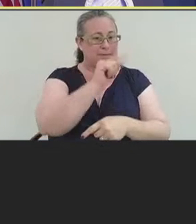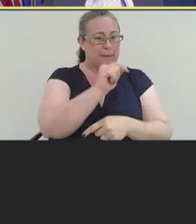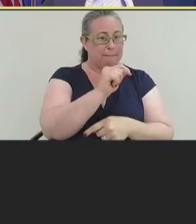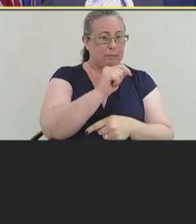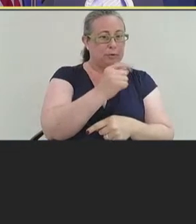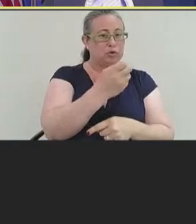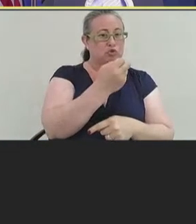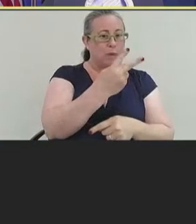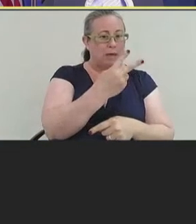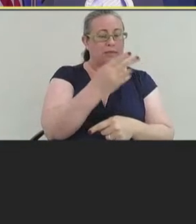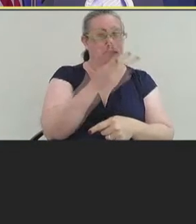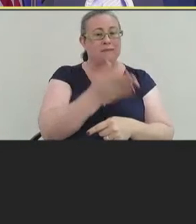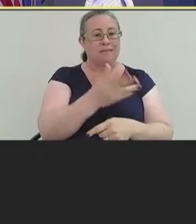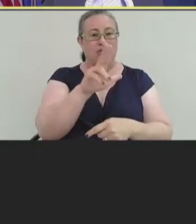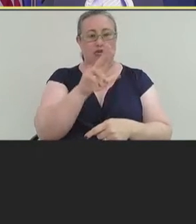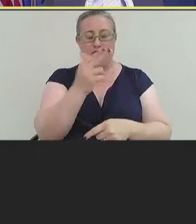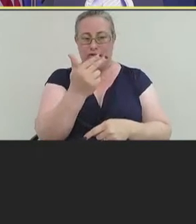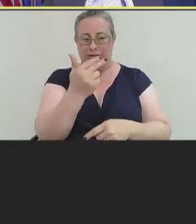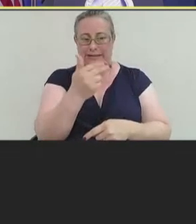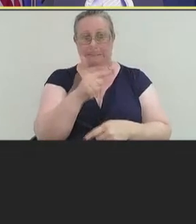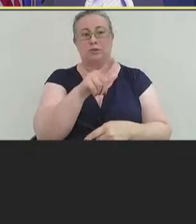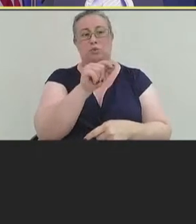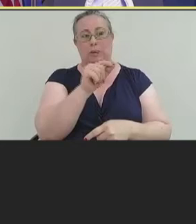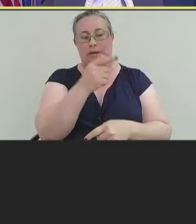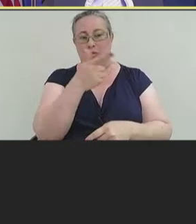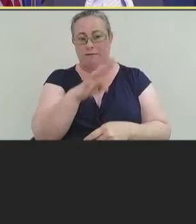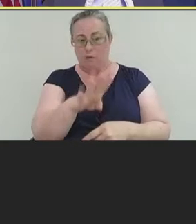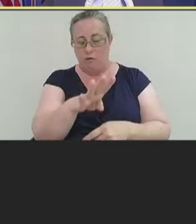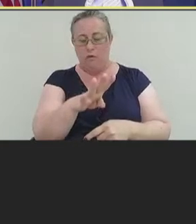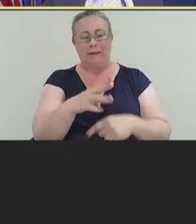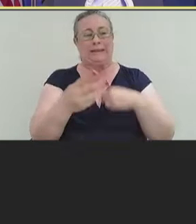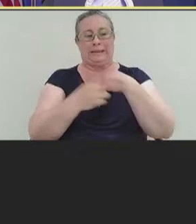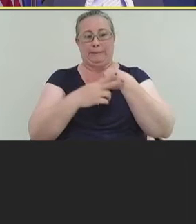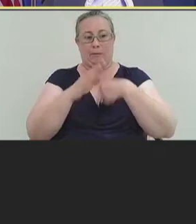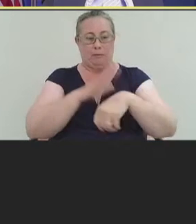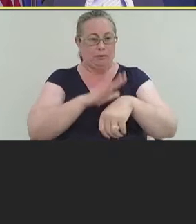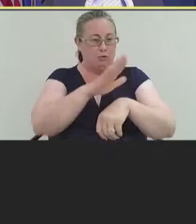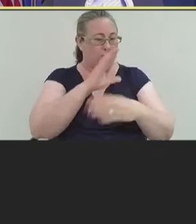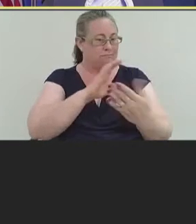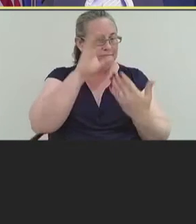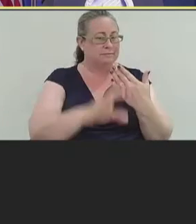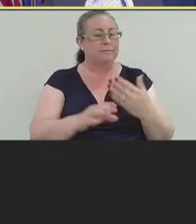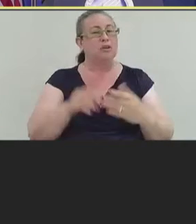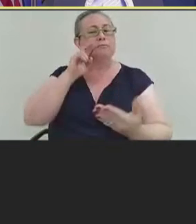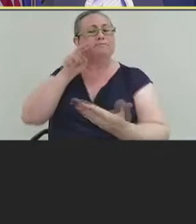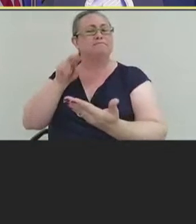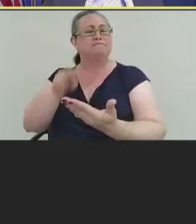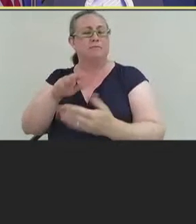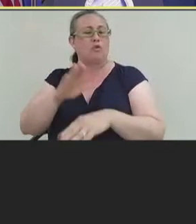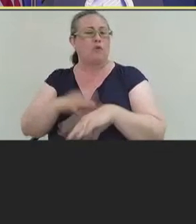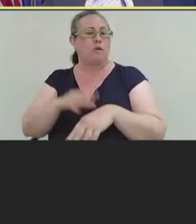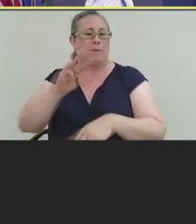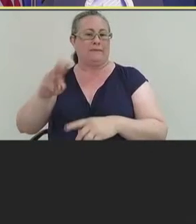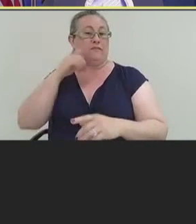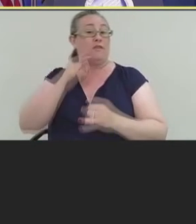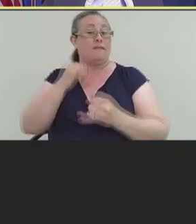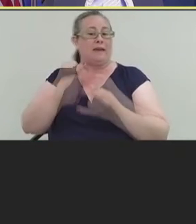and 13 of 2024. Please refer to the NVAC website for final details on upcoming meetings. At this